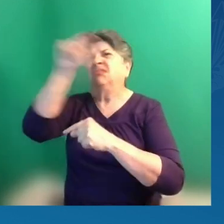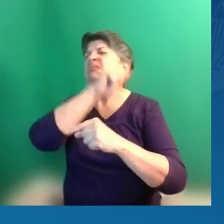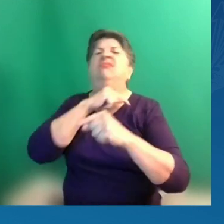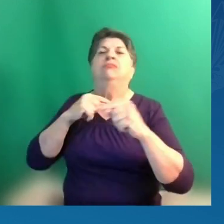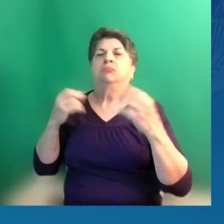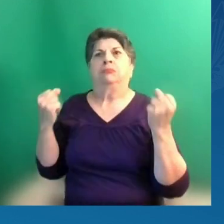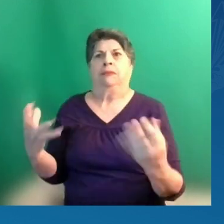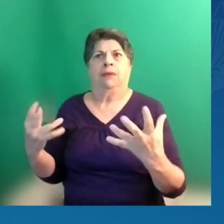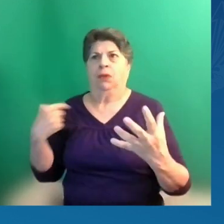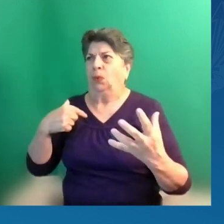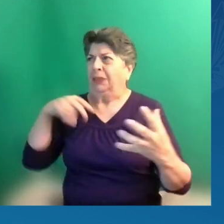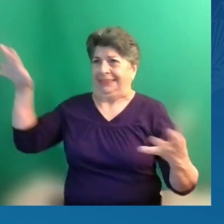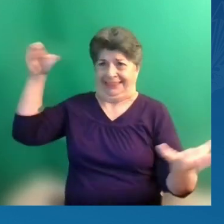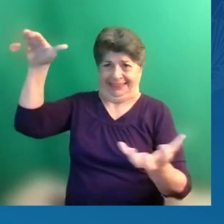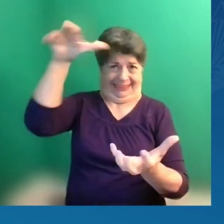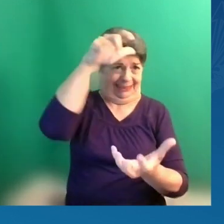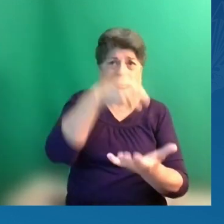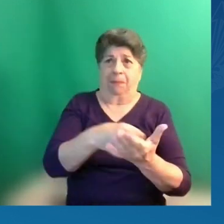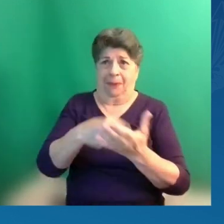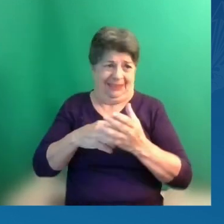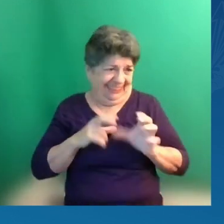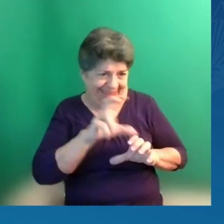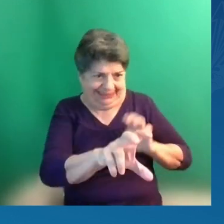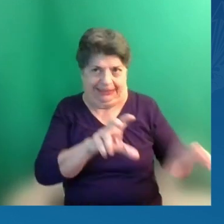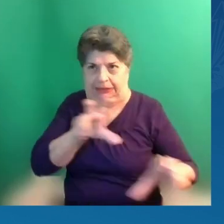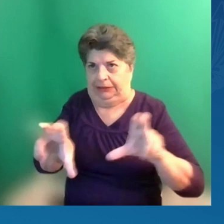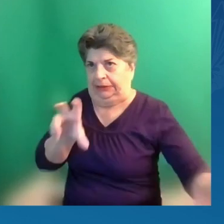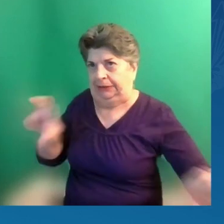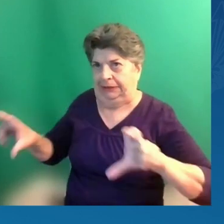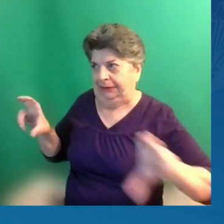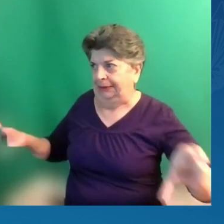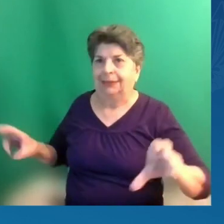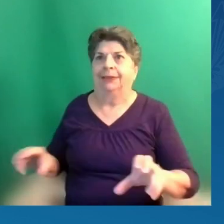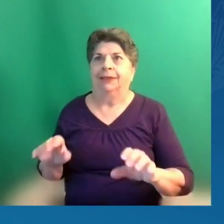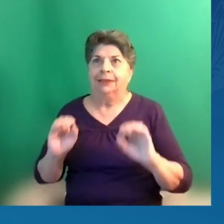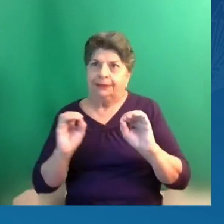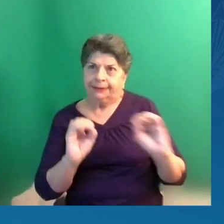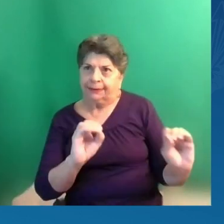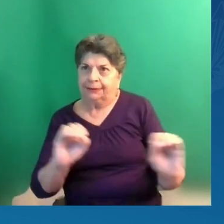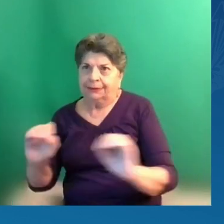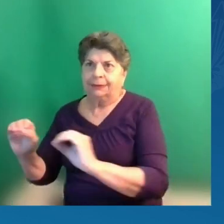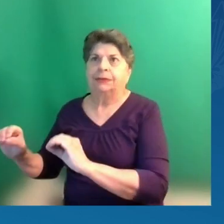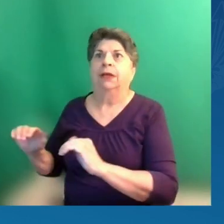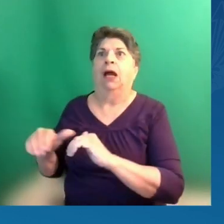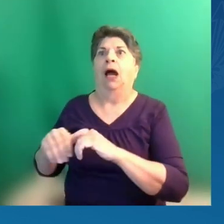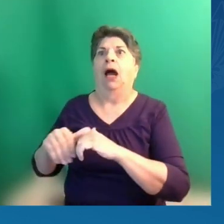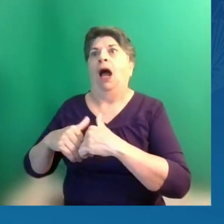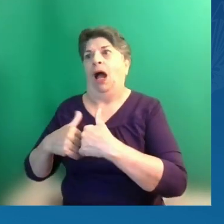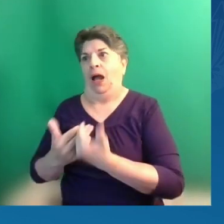developed in partnership with the Government of Timor-Leste. In a few years time, hundreds of thousands of Timorese